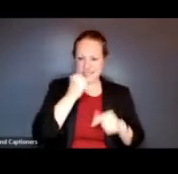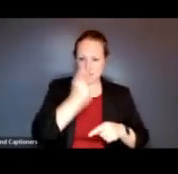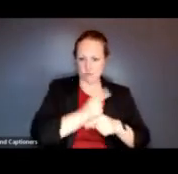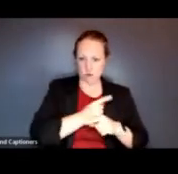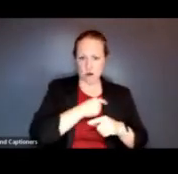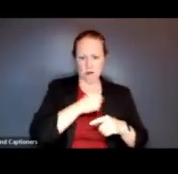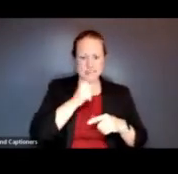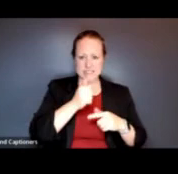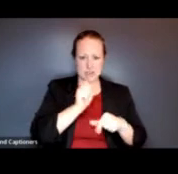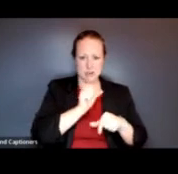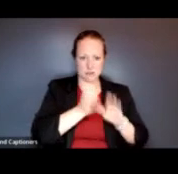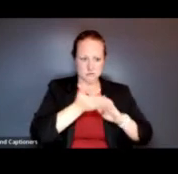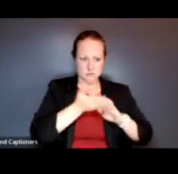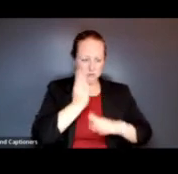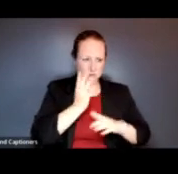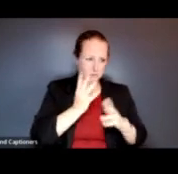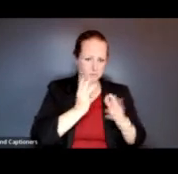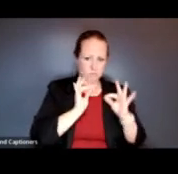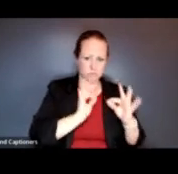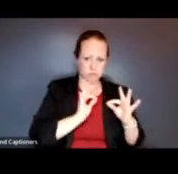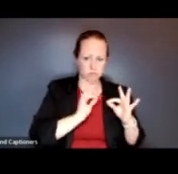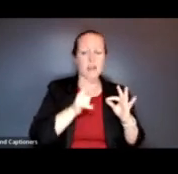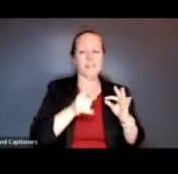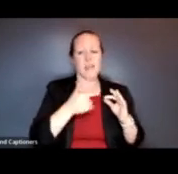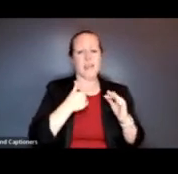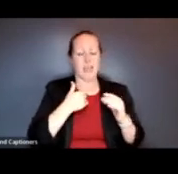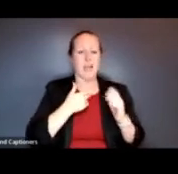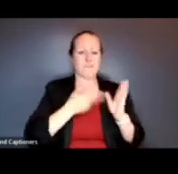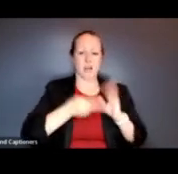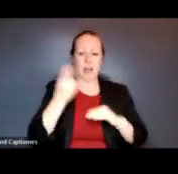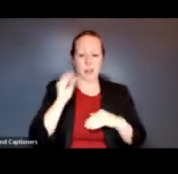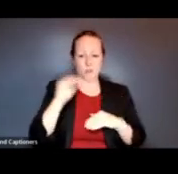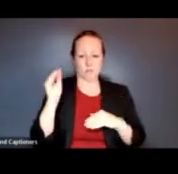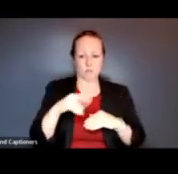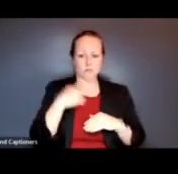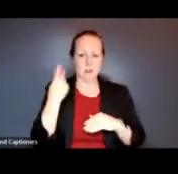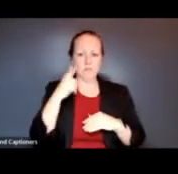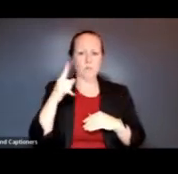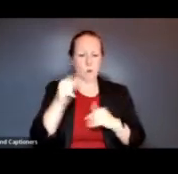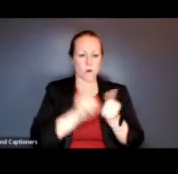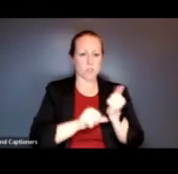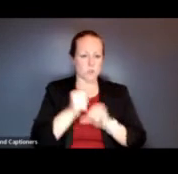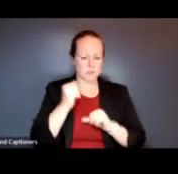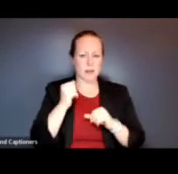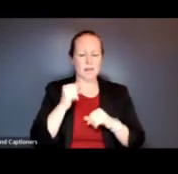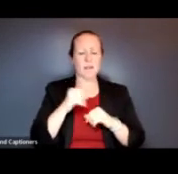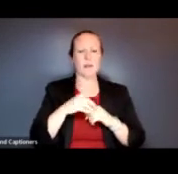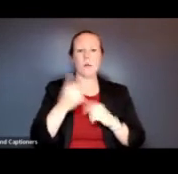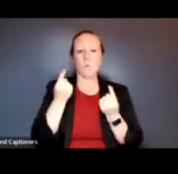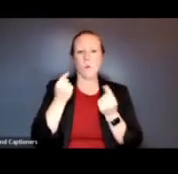for suicidality. And what we recommend and what we have used our suicide risk assessment measures that are widely